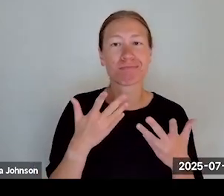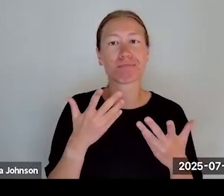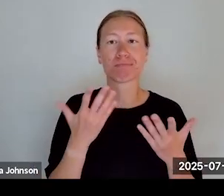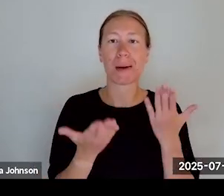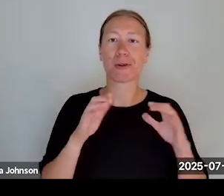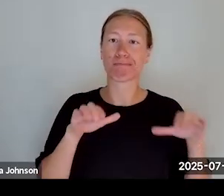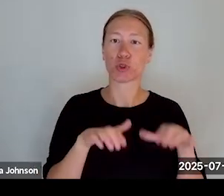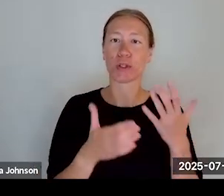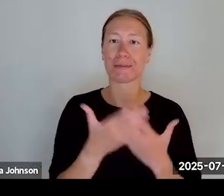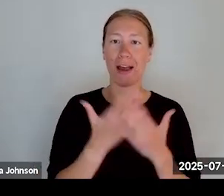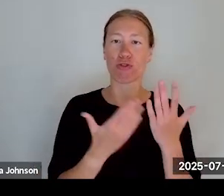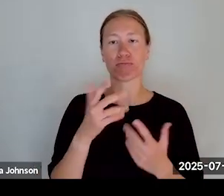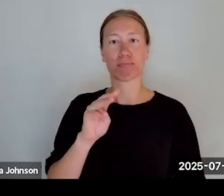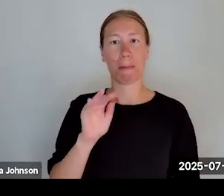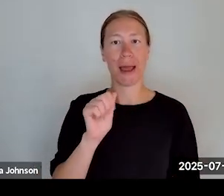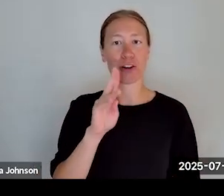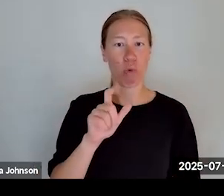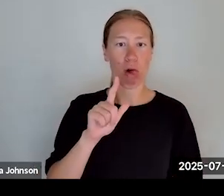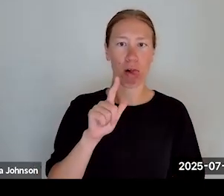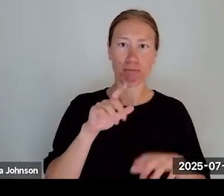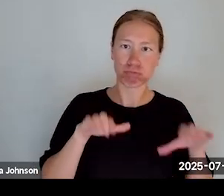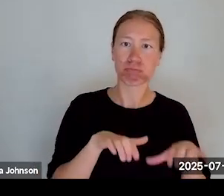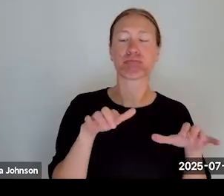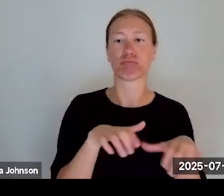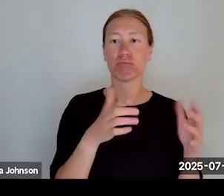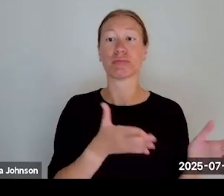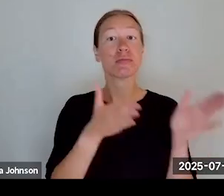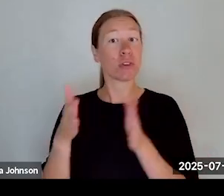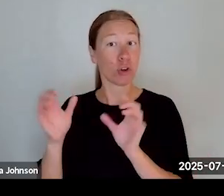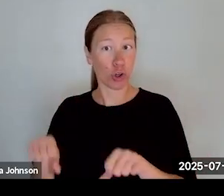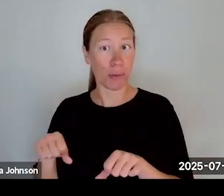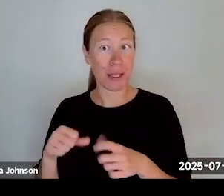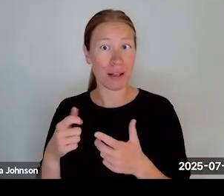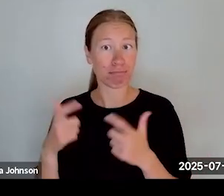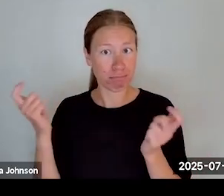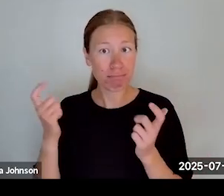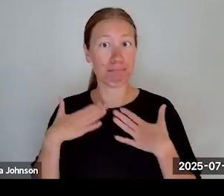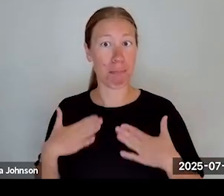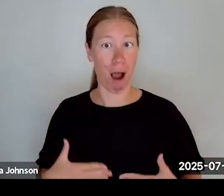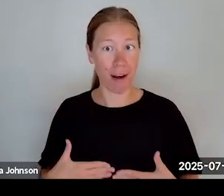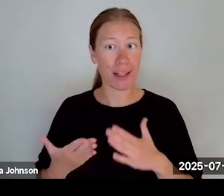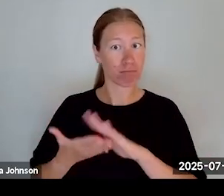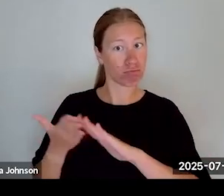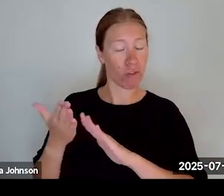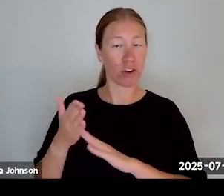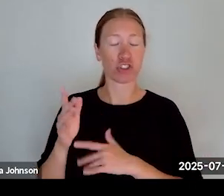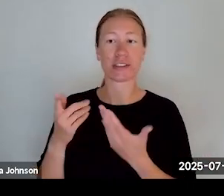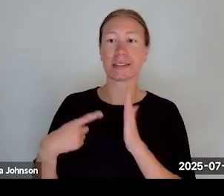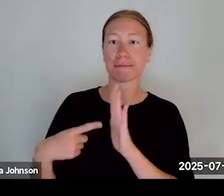but they can also be major bodily functions or systems like those on the right side of the screen. These are things like circulatory,